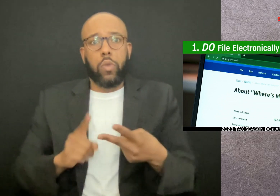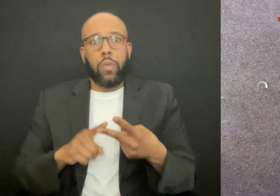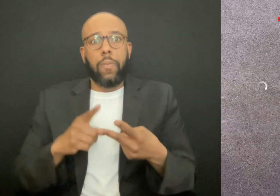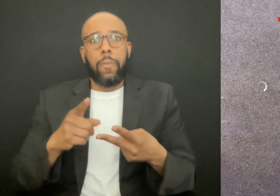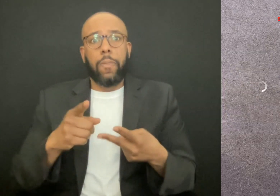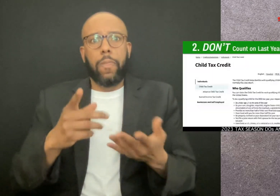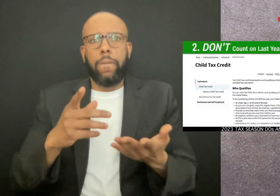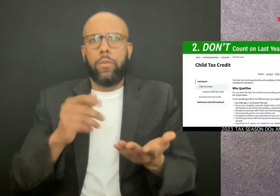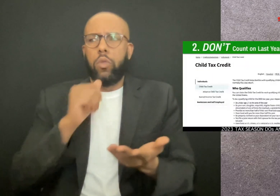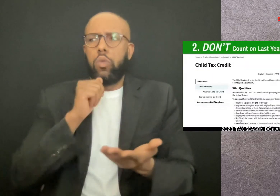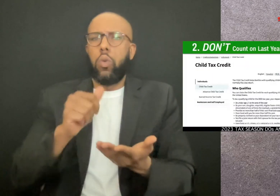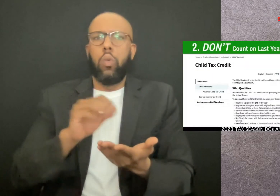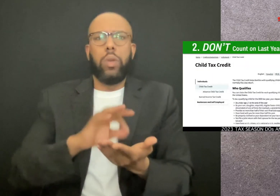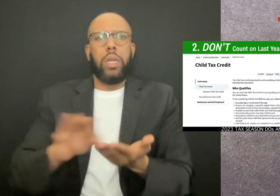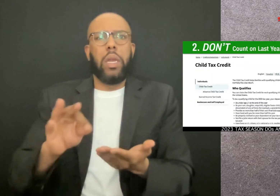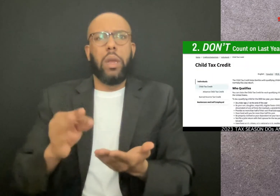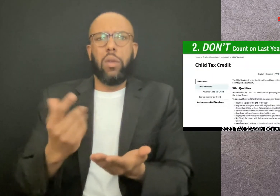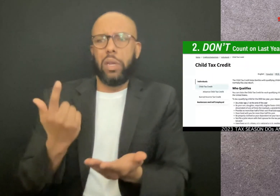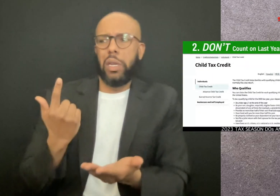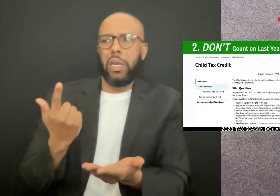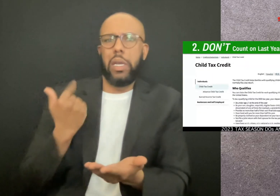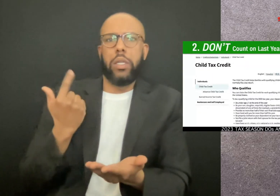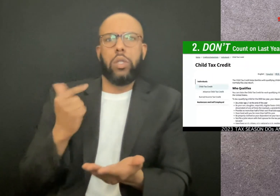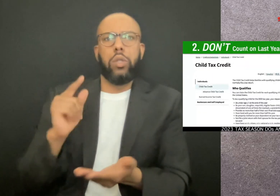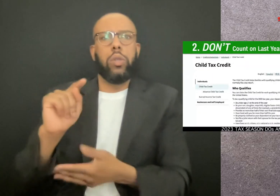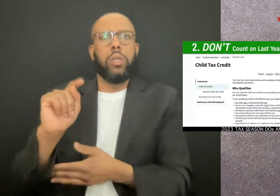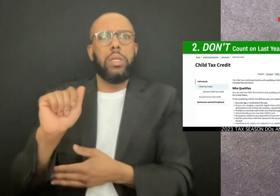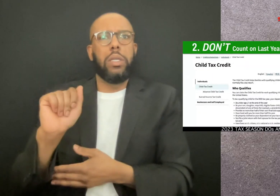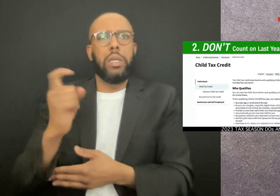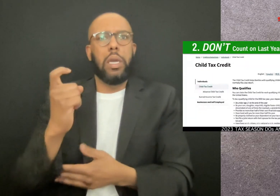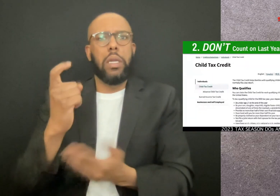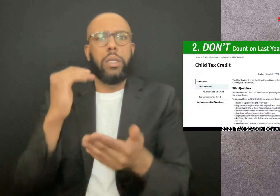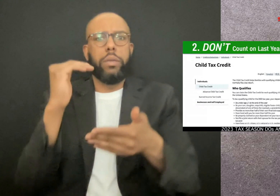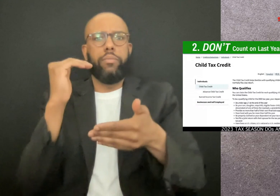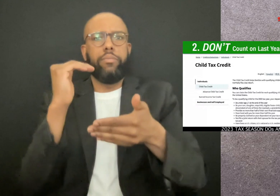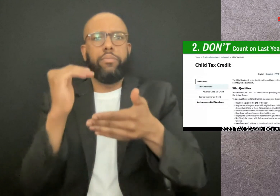number two don't count on last year's tax breaks